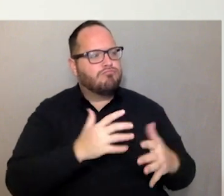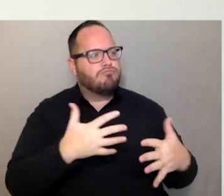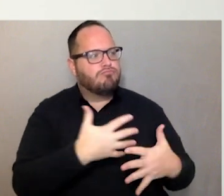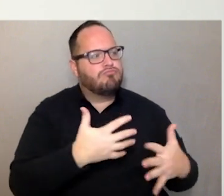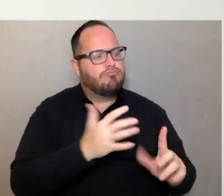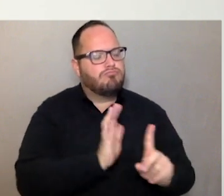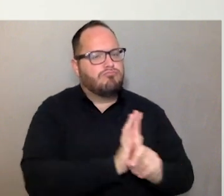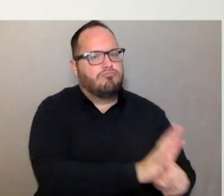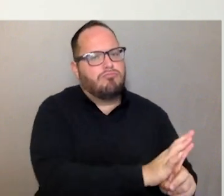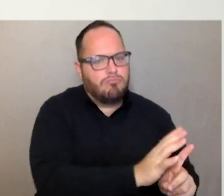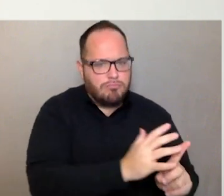WHEN YOU DO THAT, IT GOES AGAINST OUR PROSPERITY, OUR